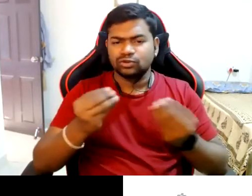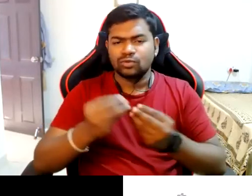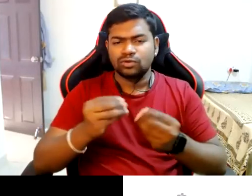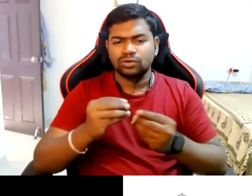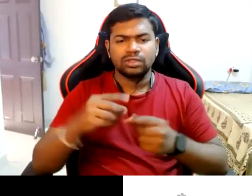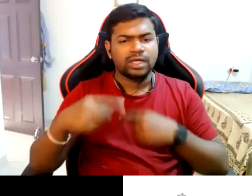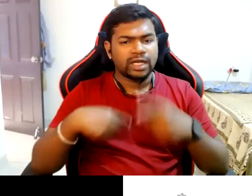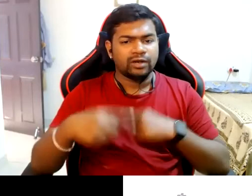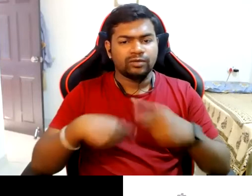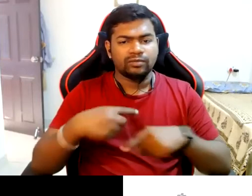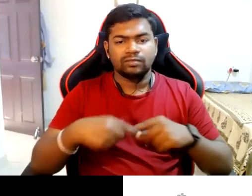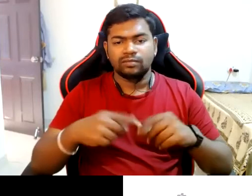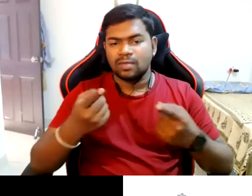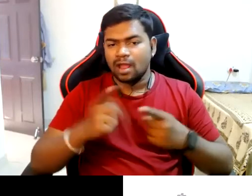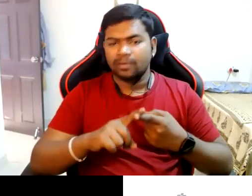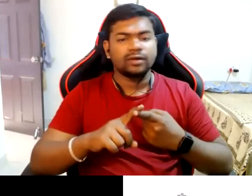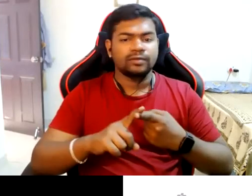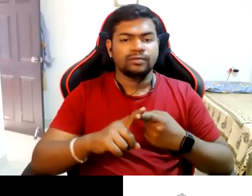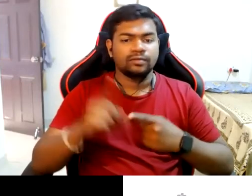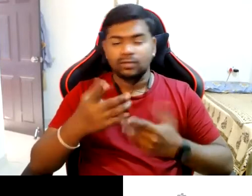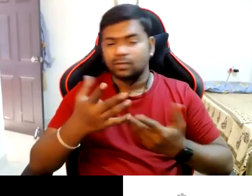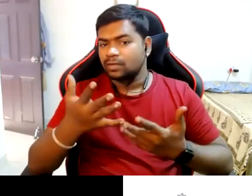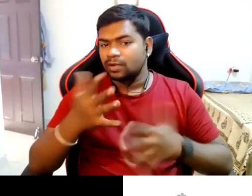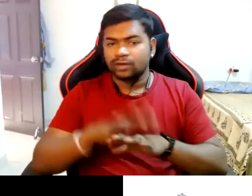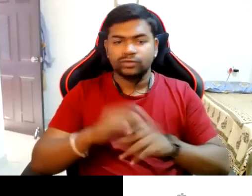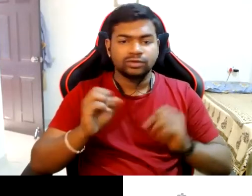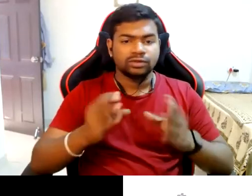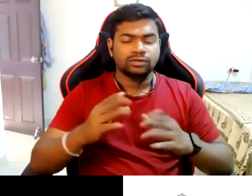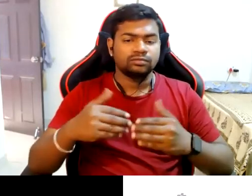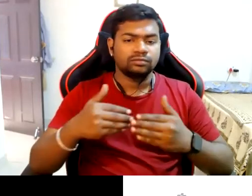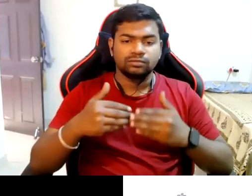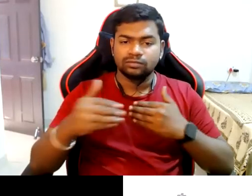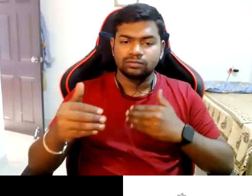This is just so that inclusion start flowing in the blood.